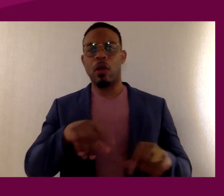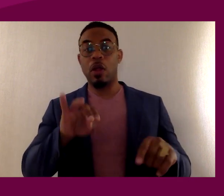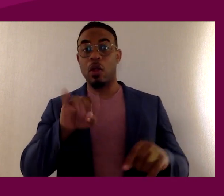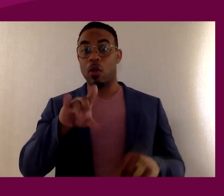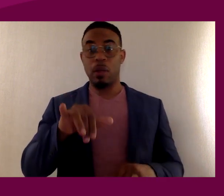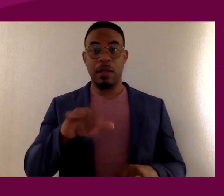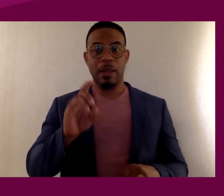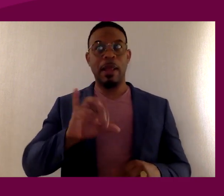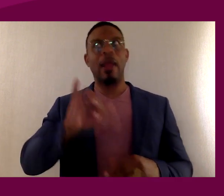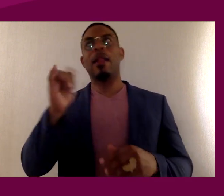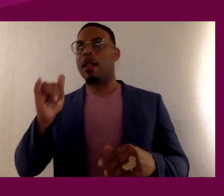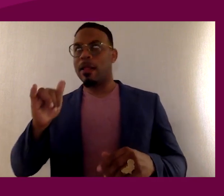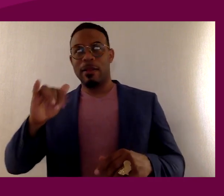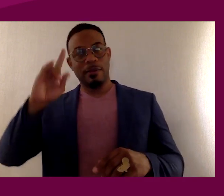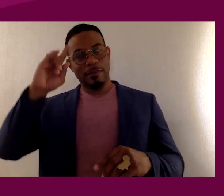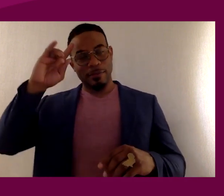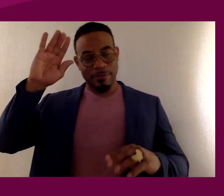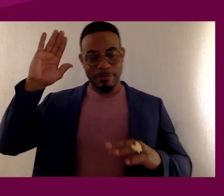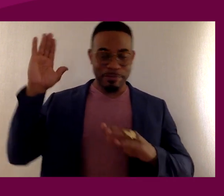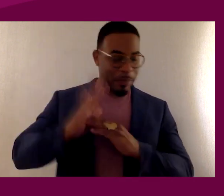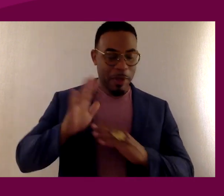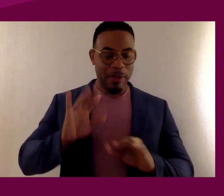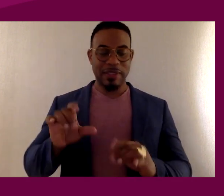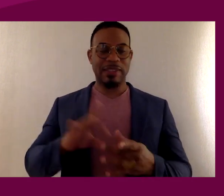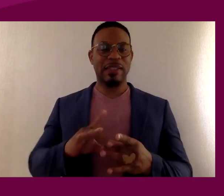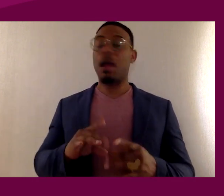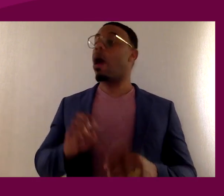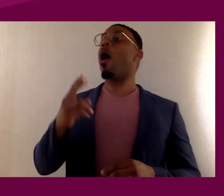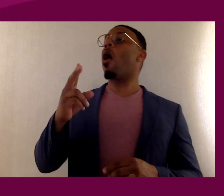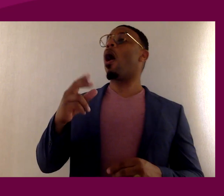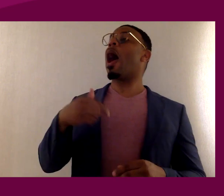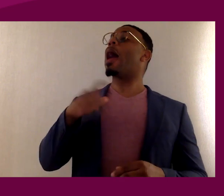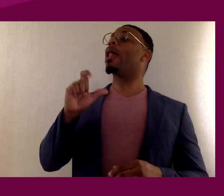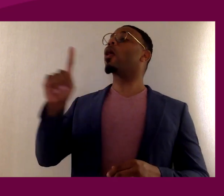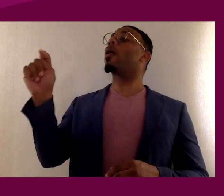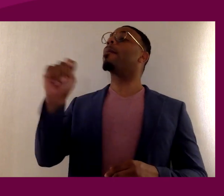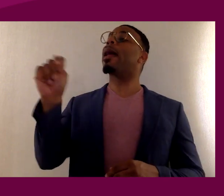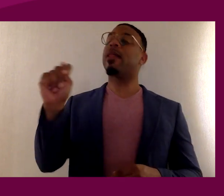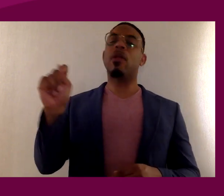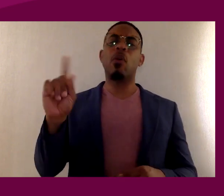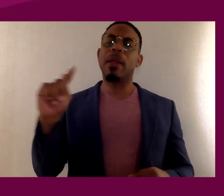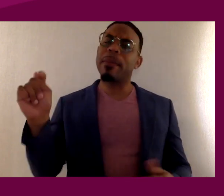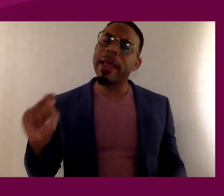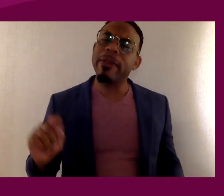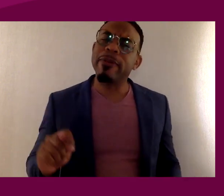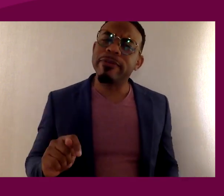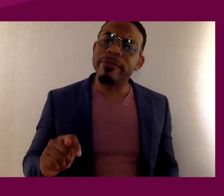his advisors and we're talking to him, and then Judy did another classic move. She said, I need